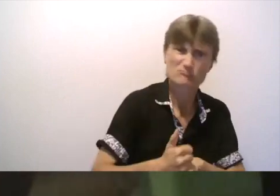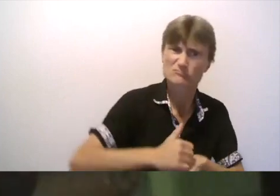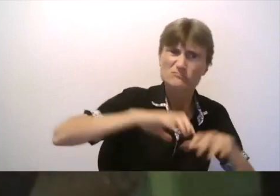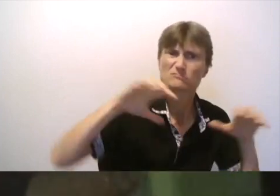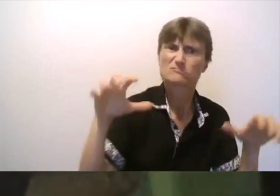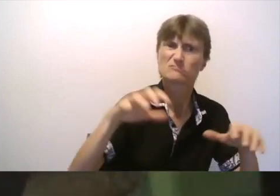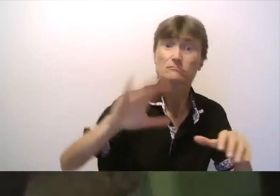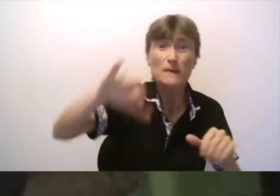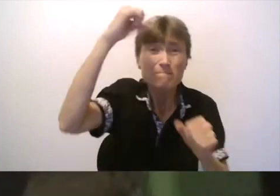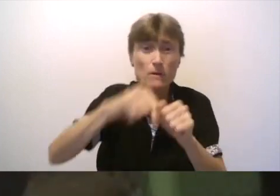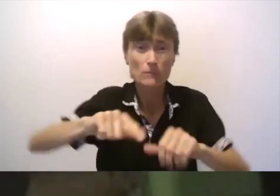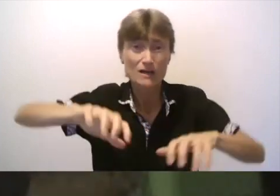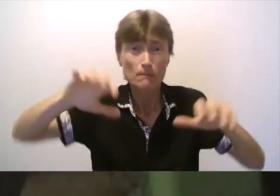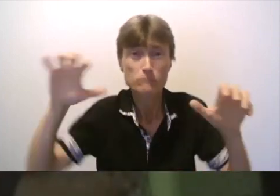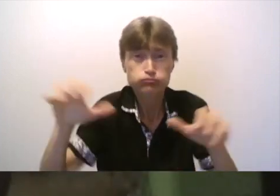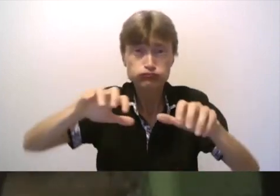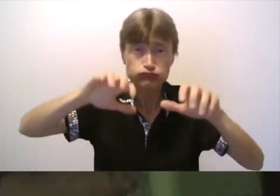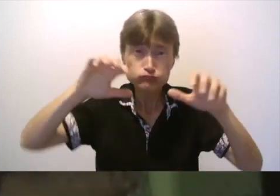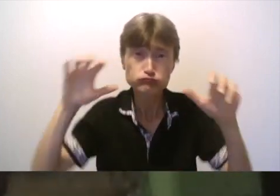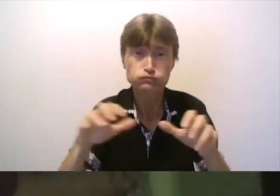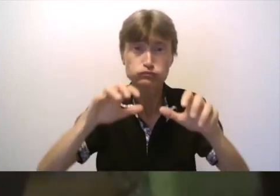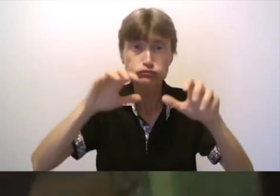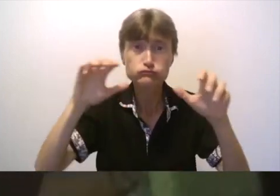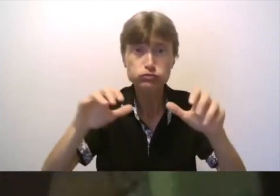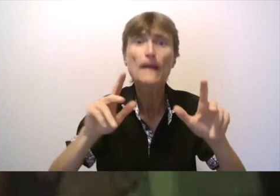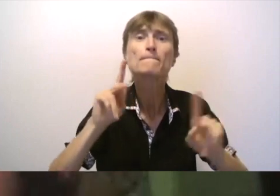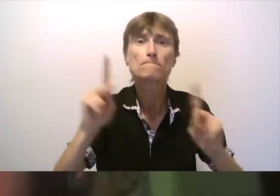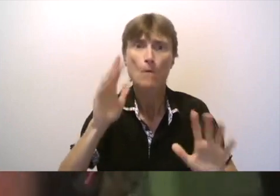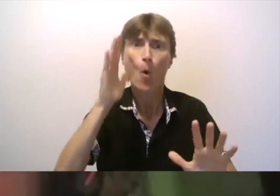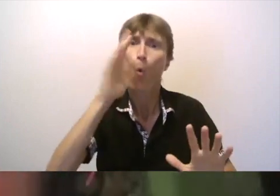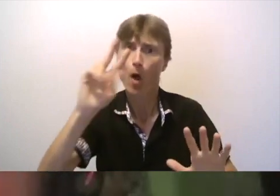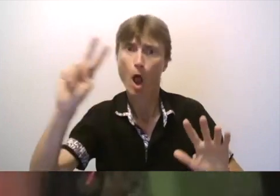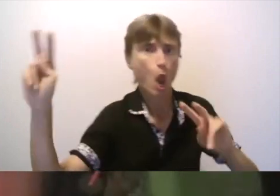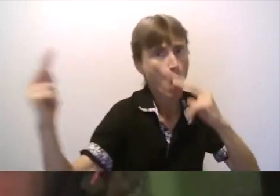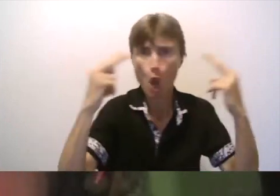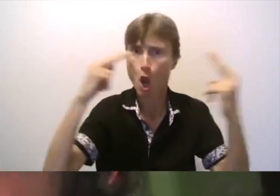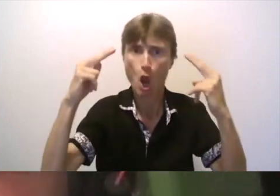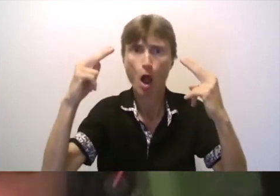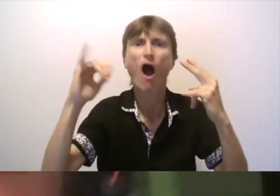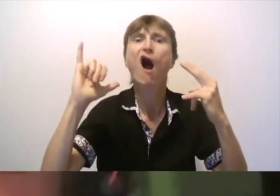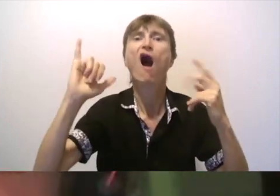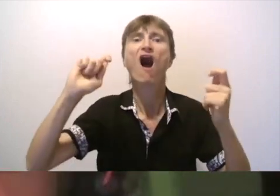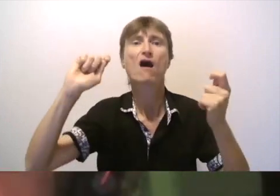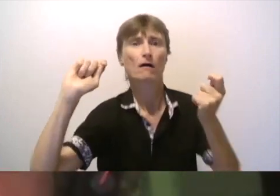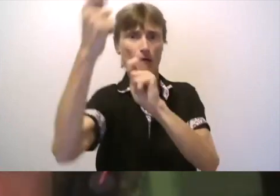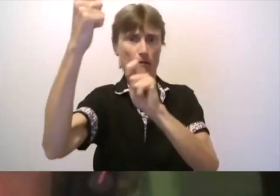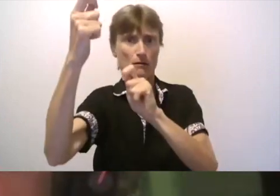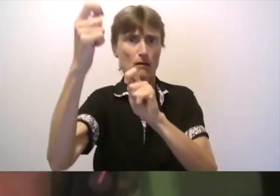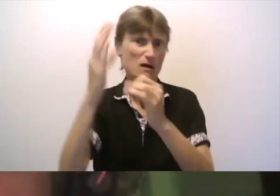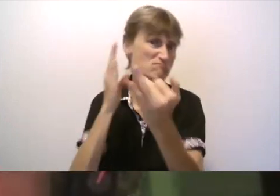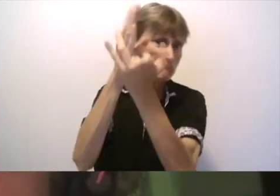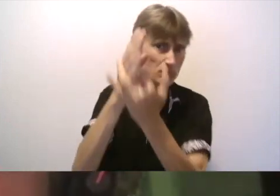argument in the public view to the point that change has to happen